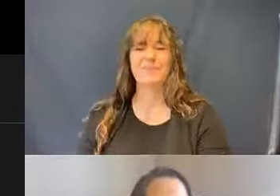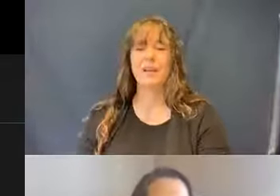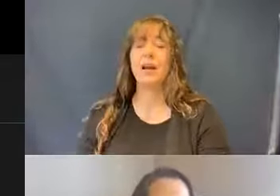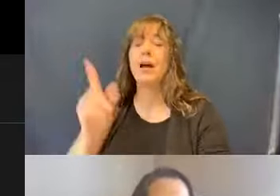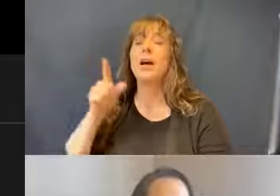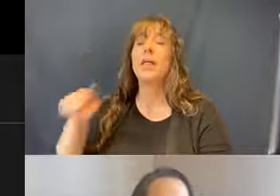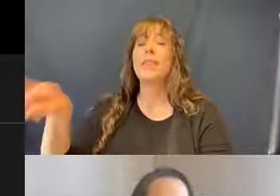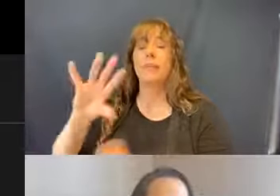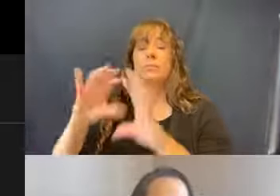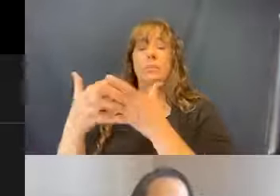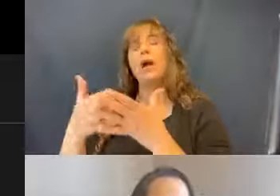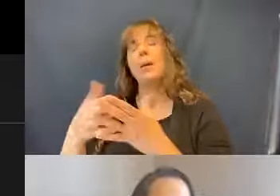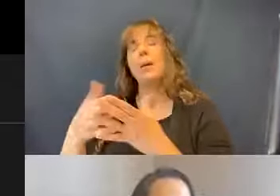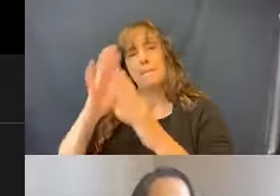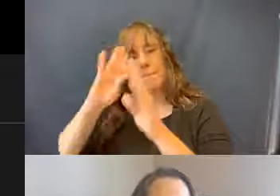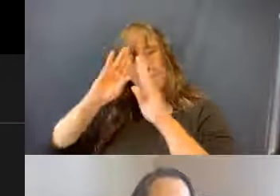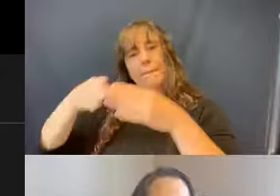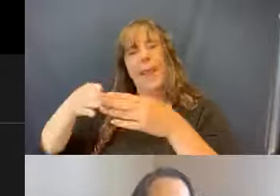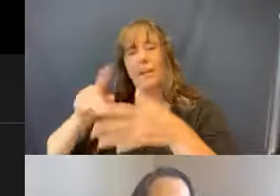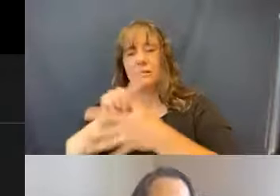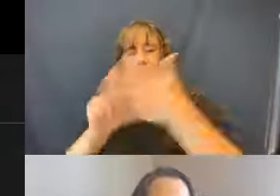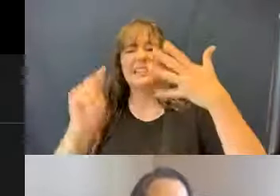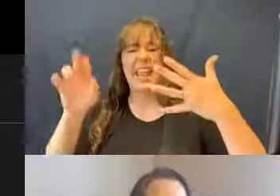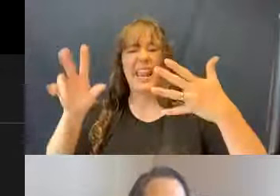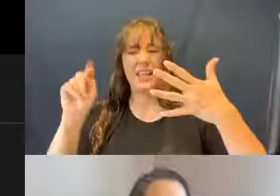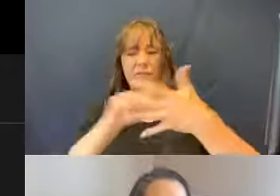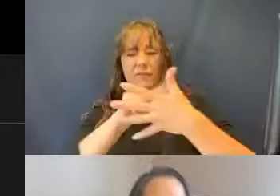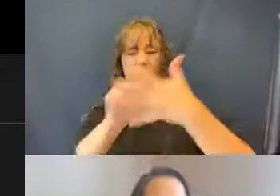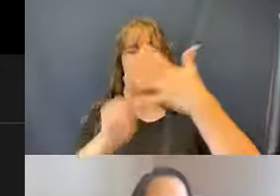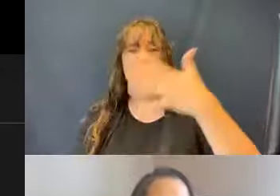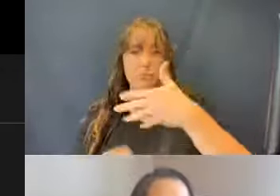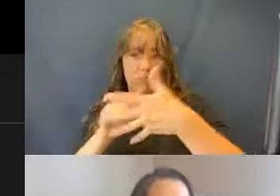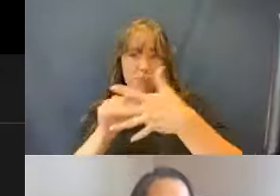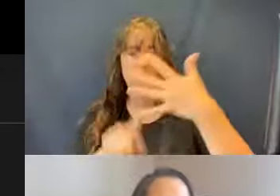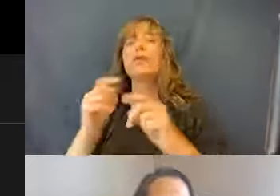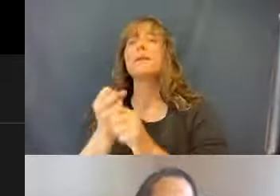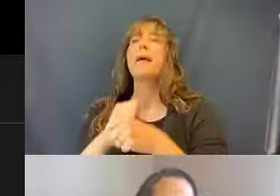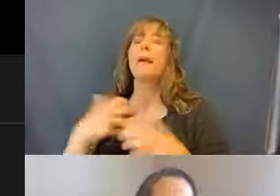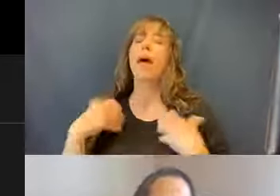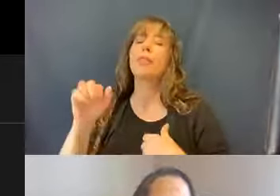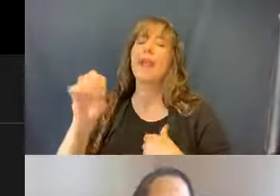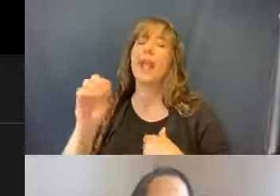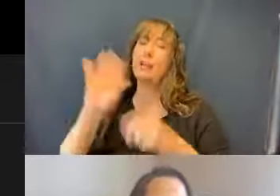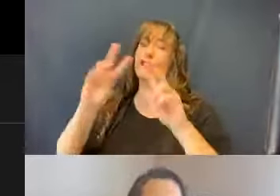they focus on. They are trying to make health care as a field accessible through coming